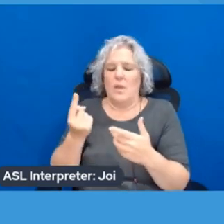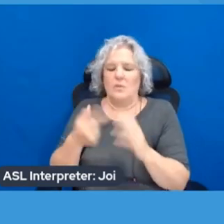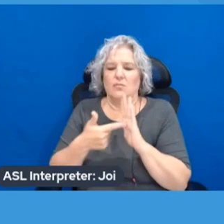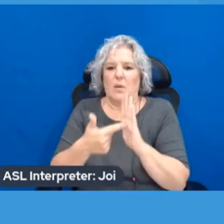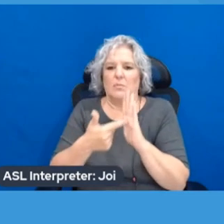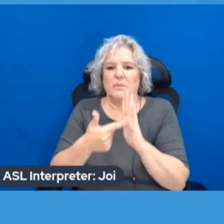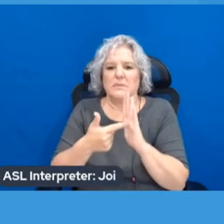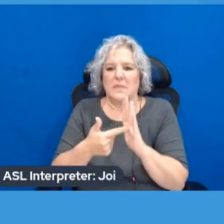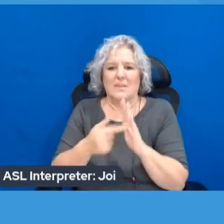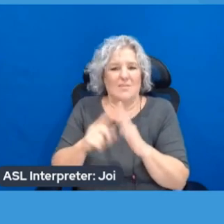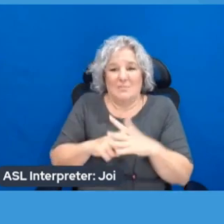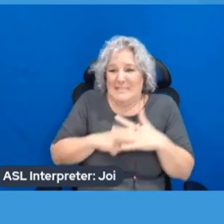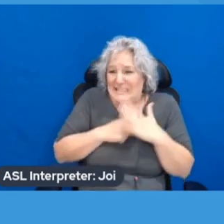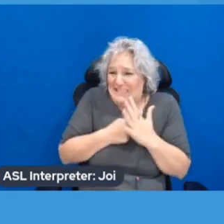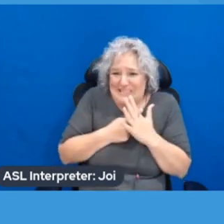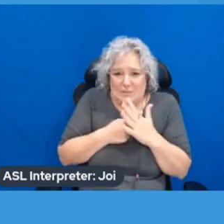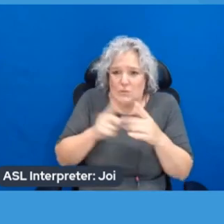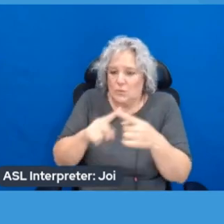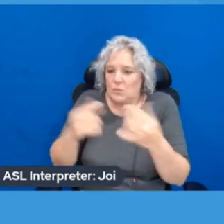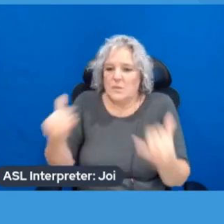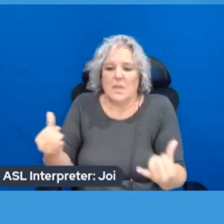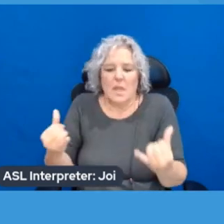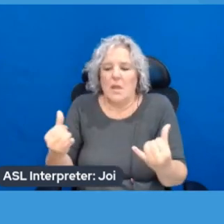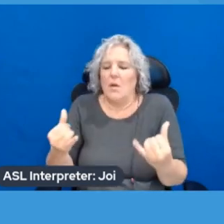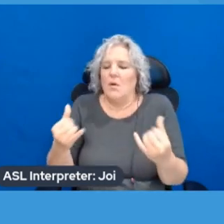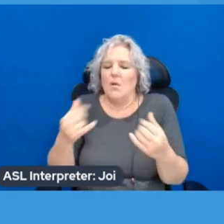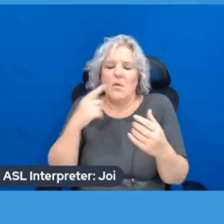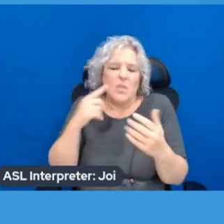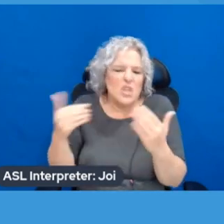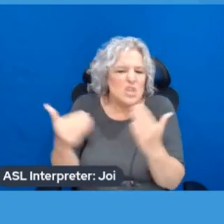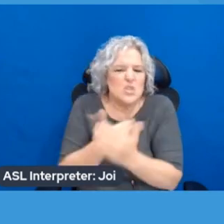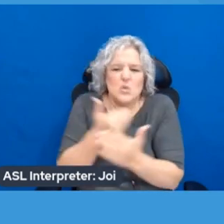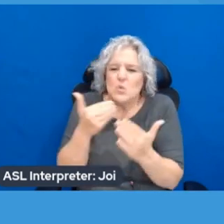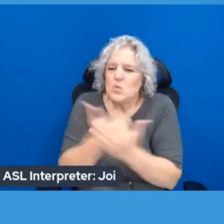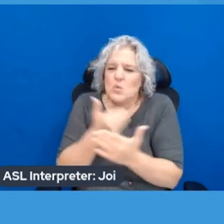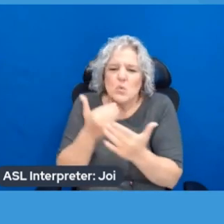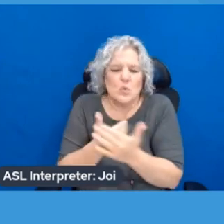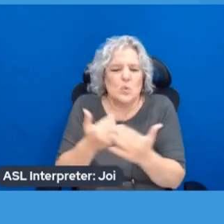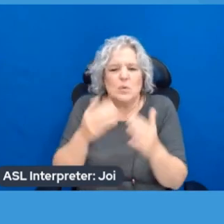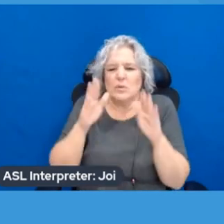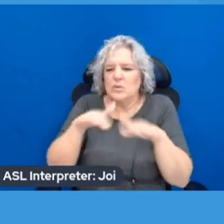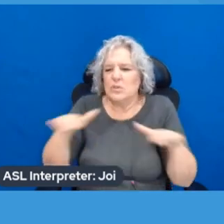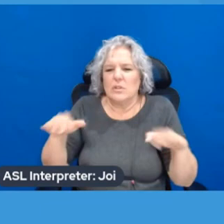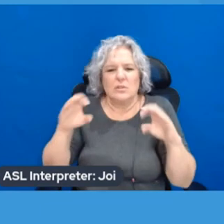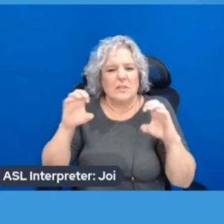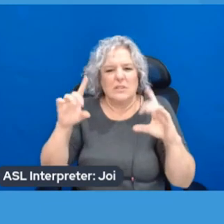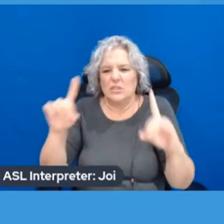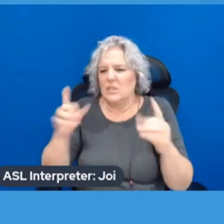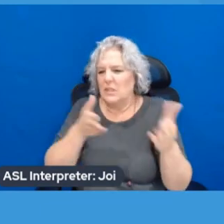from its inception, the cutting edge of early childhood education and services.